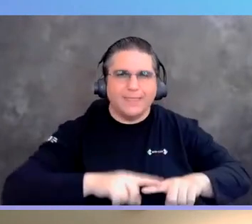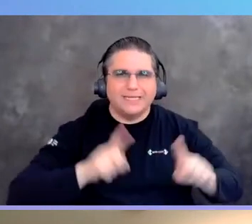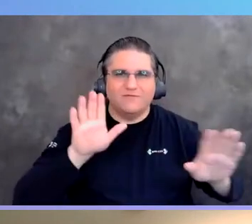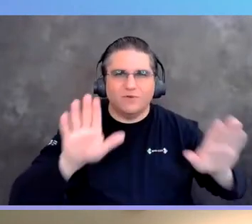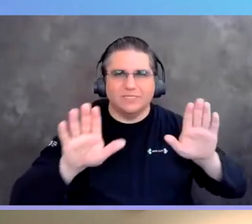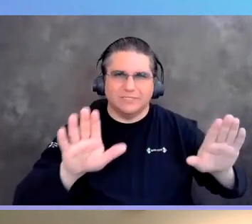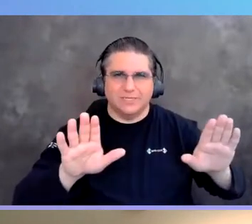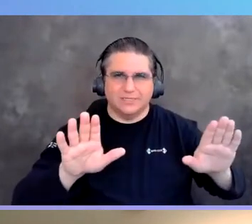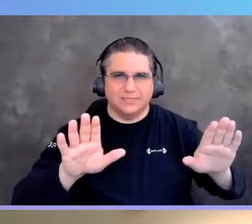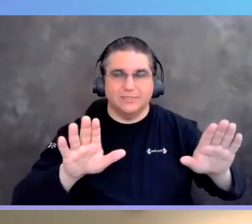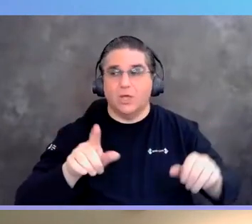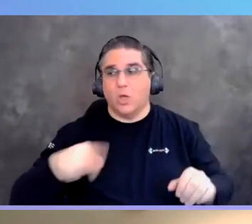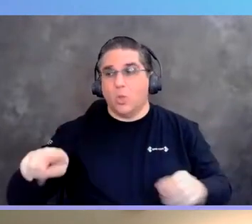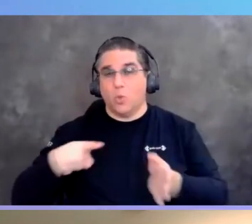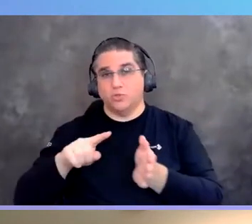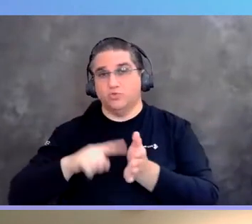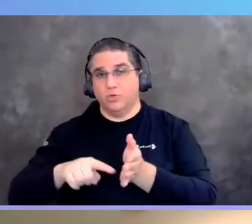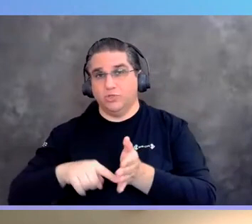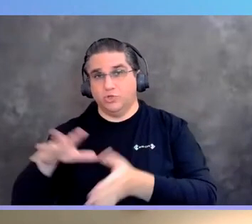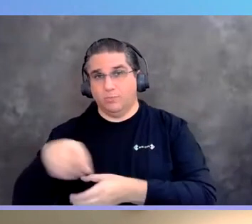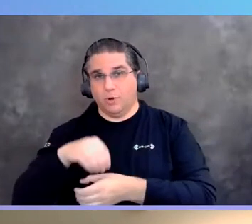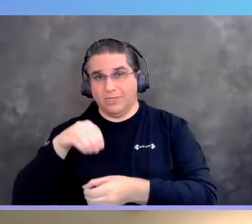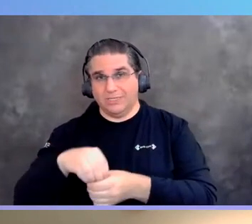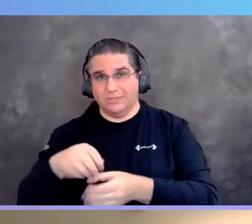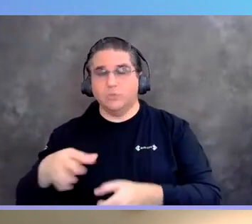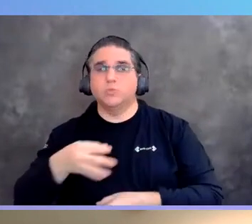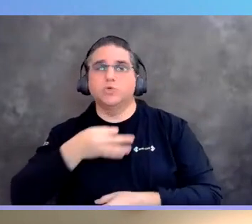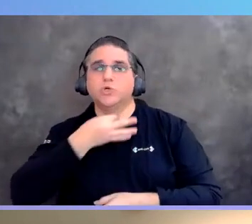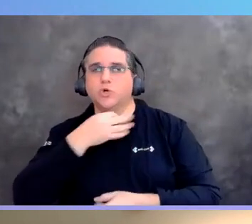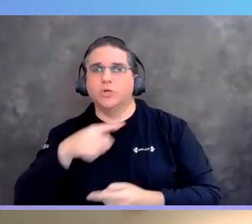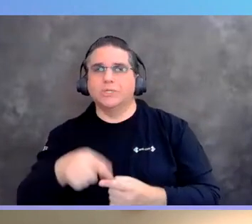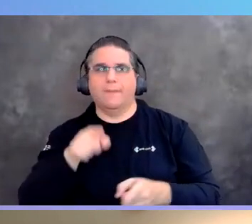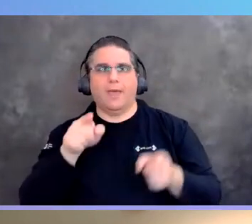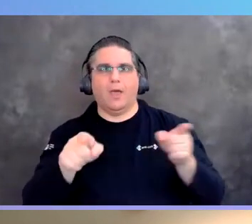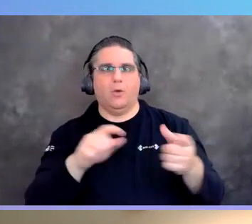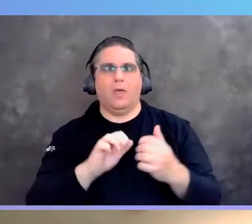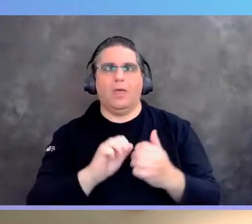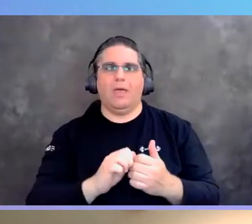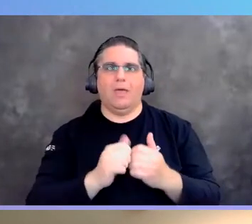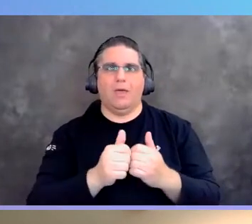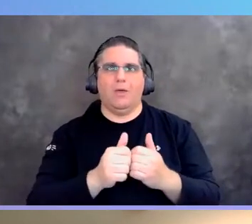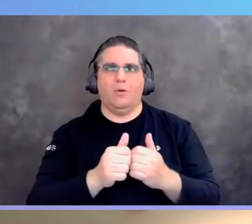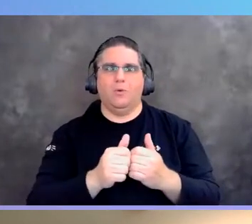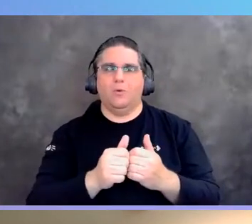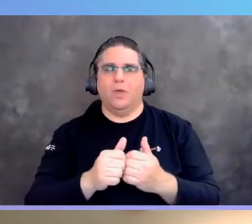participants wanted to know more about how wanted to know when